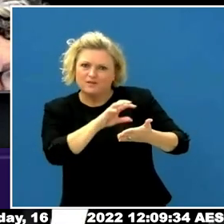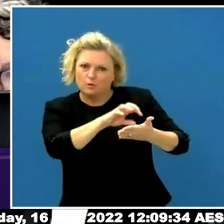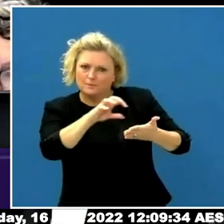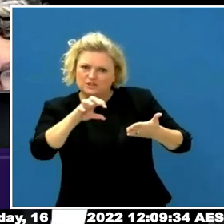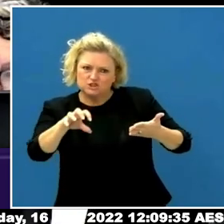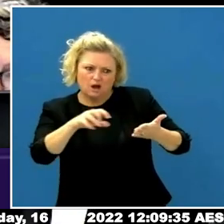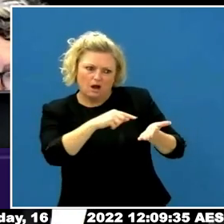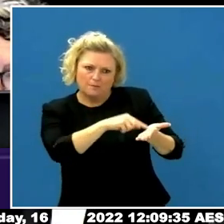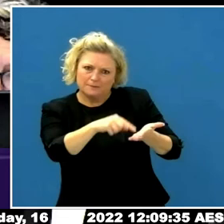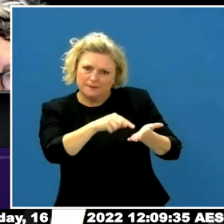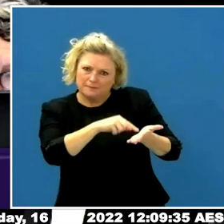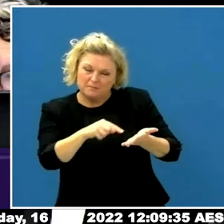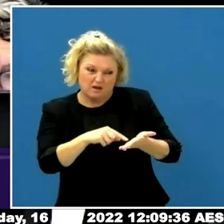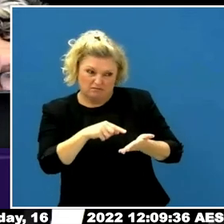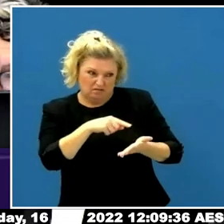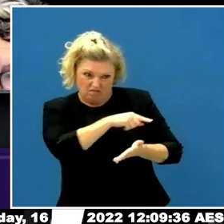card programs.